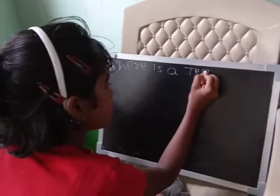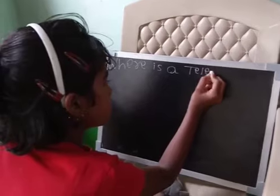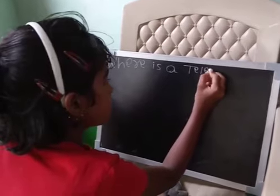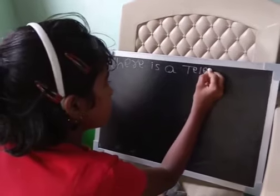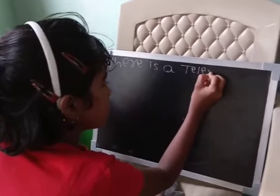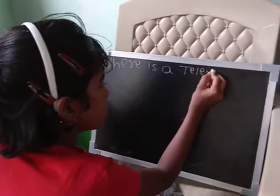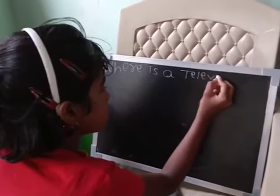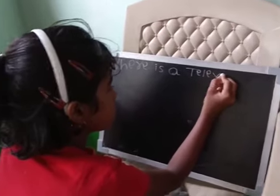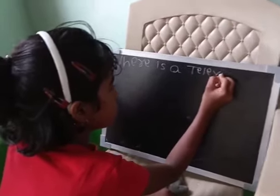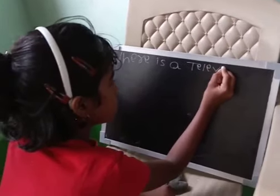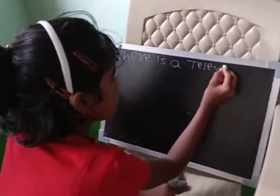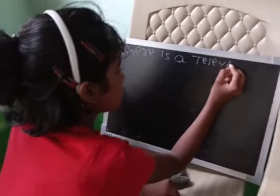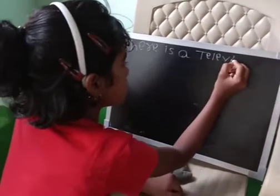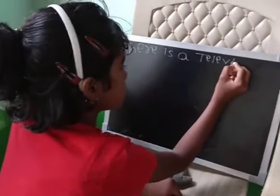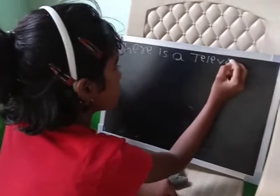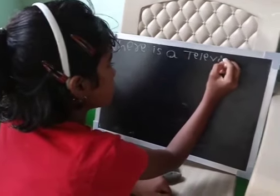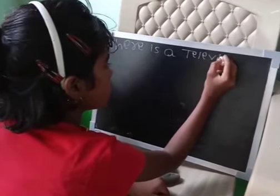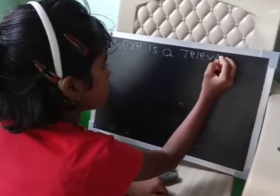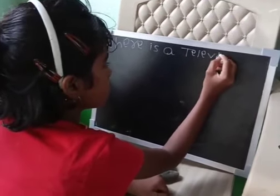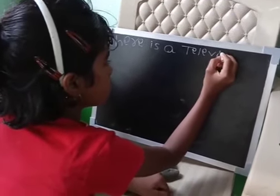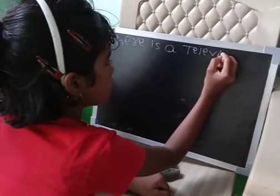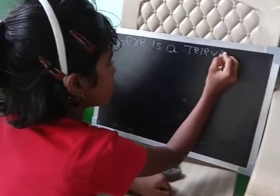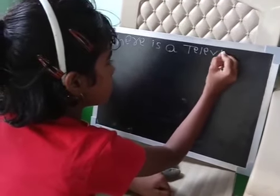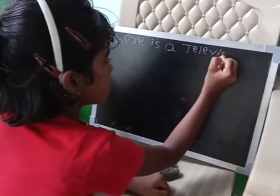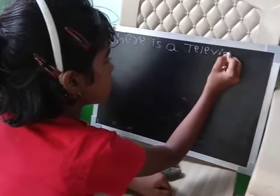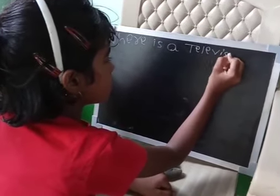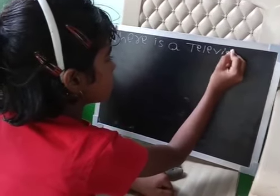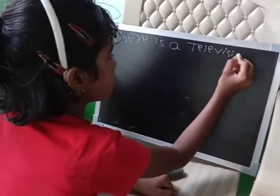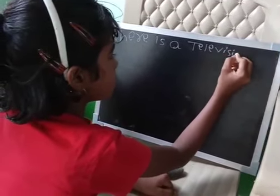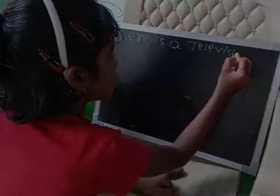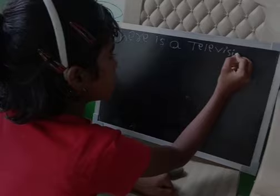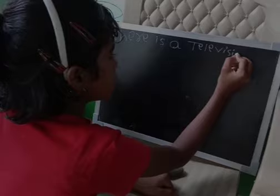this activity helps deaf children improve their reading skills